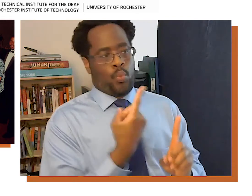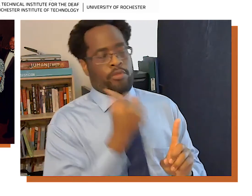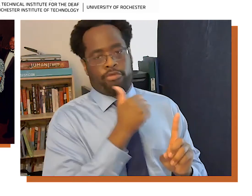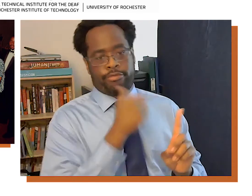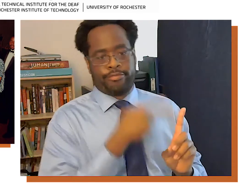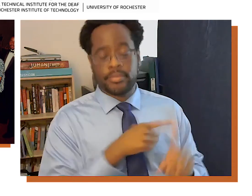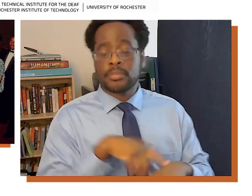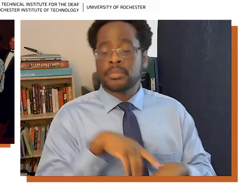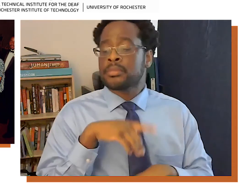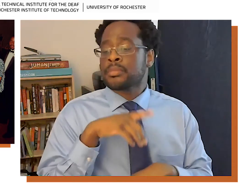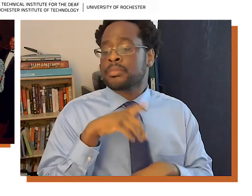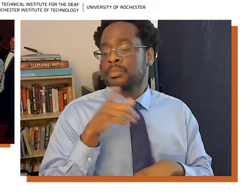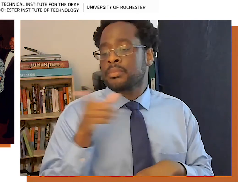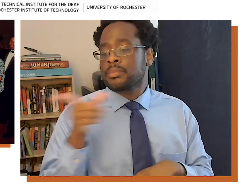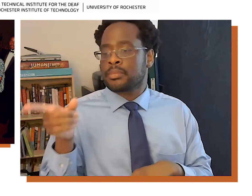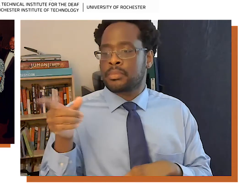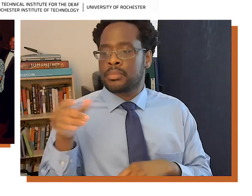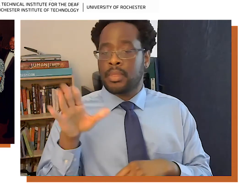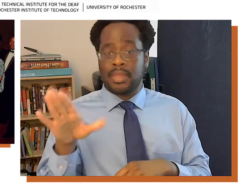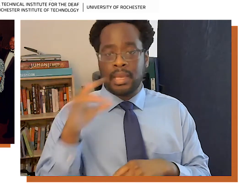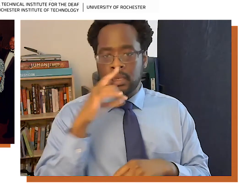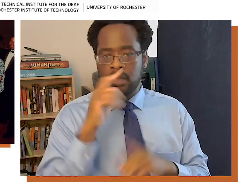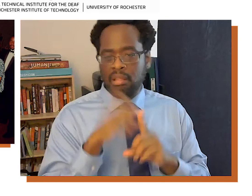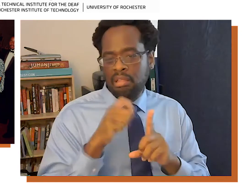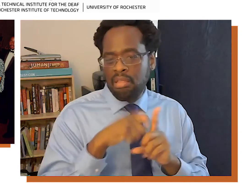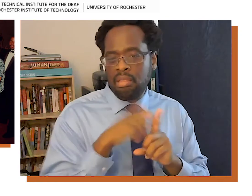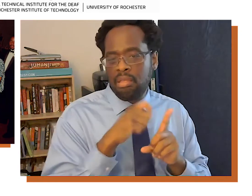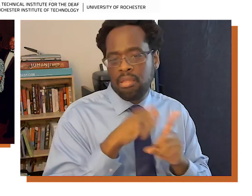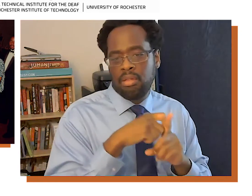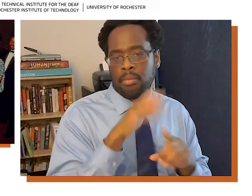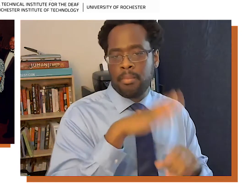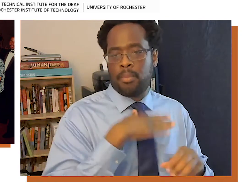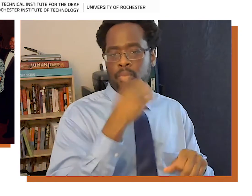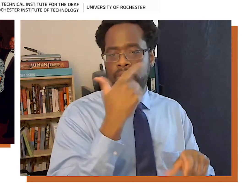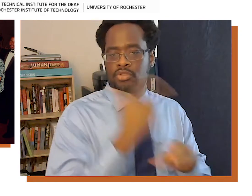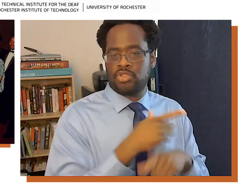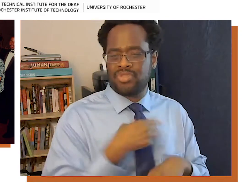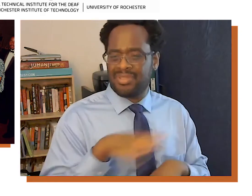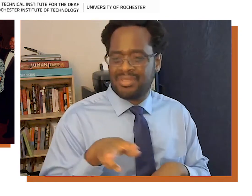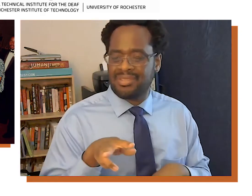and she was the one girl. She had one sister, but her brothers picked on her a lot